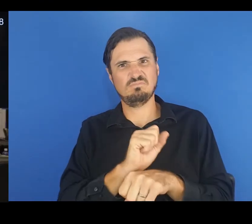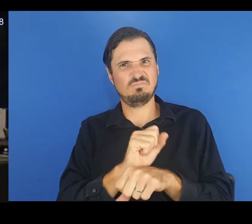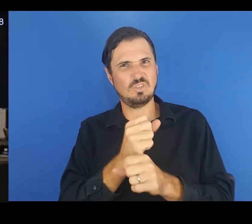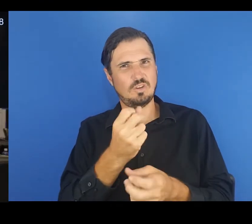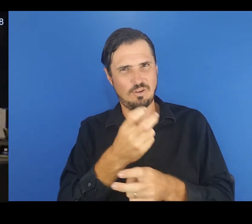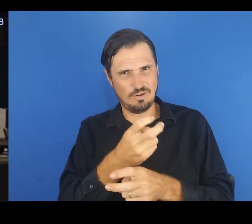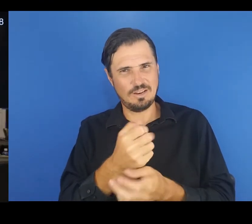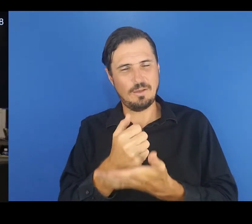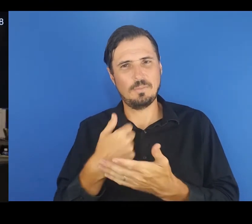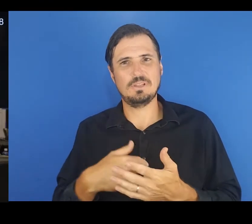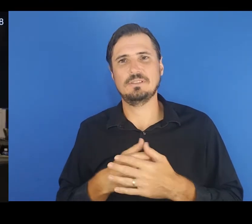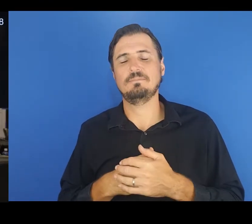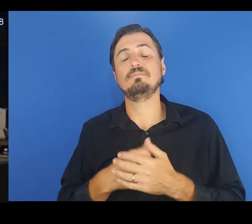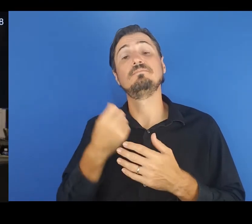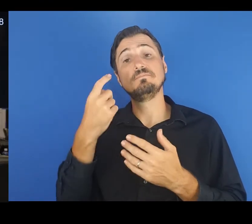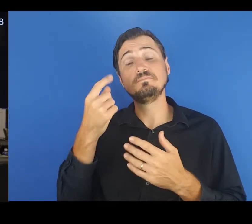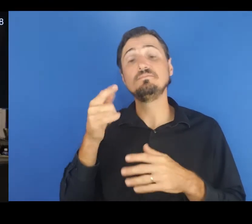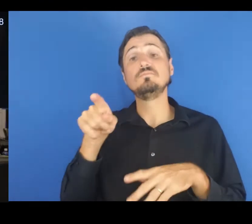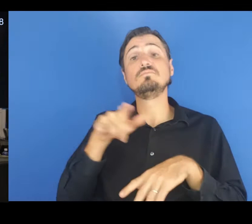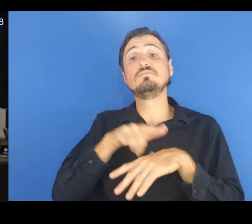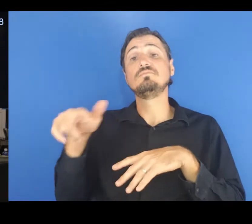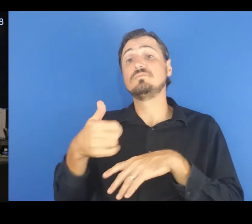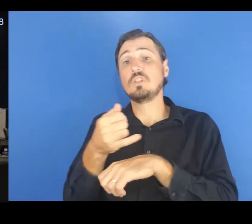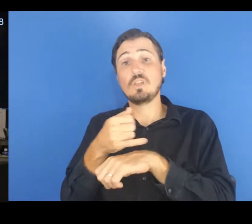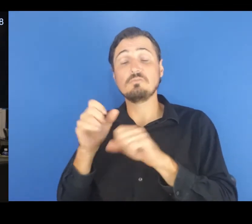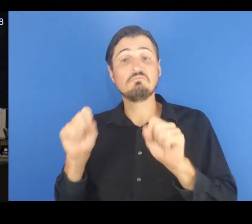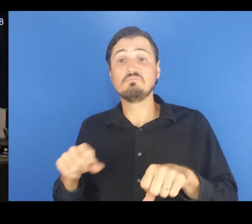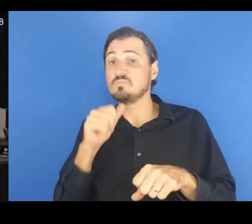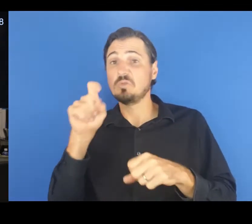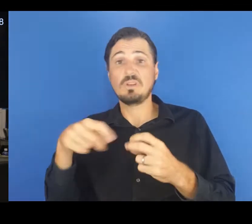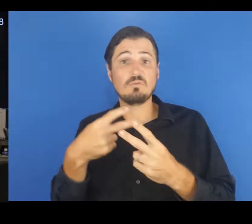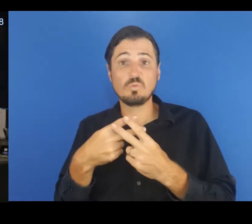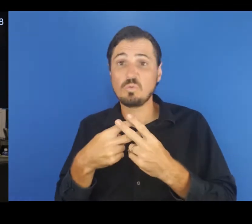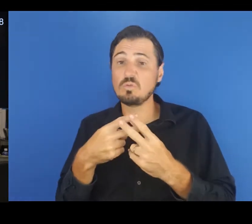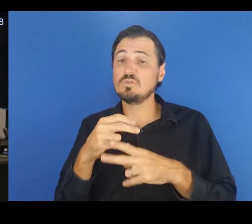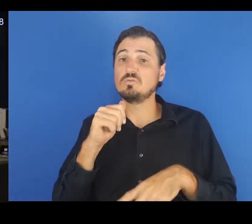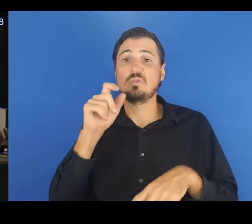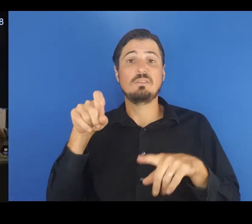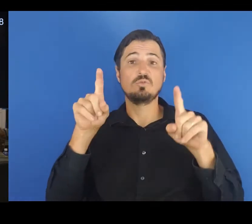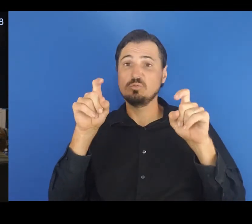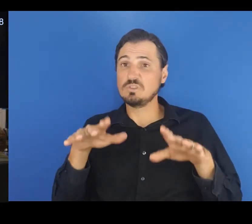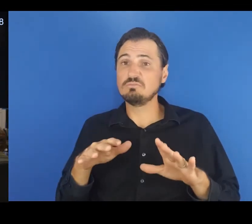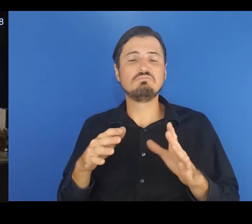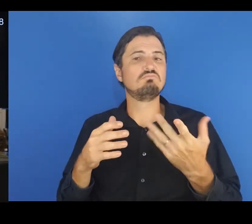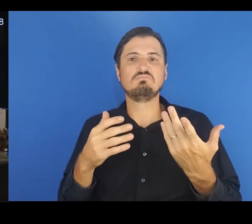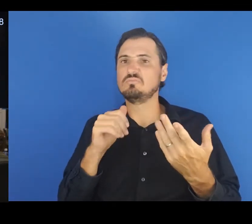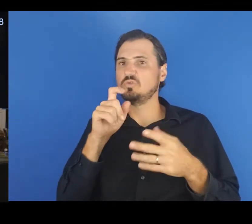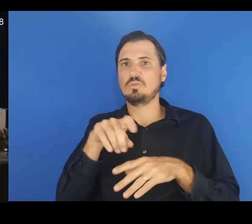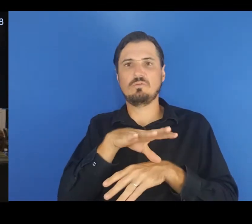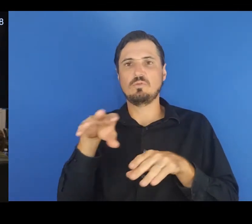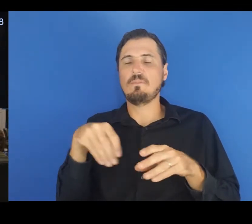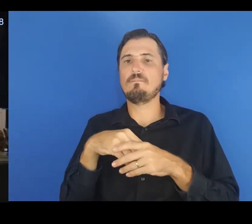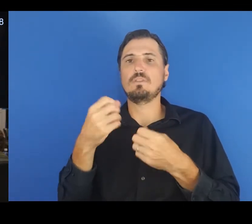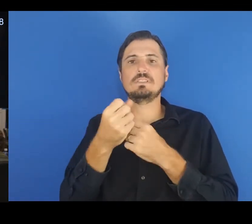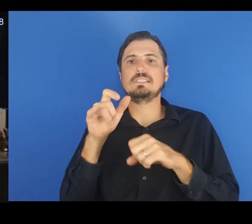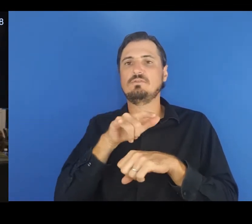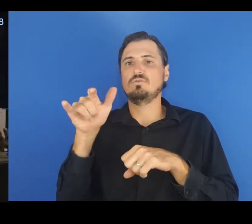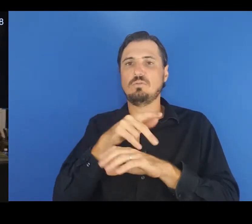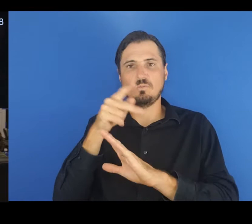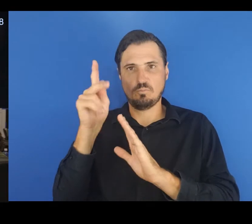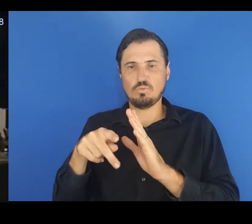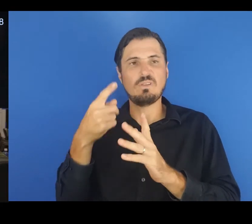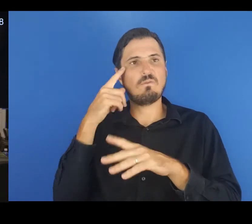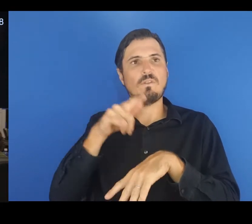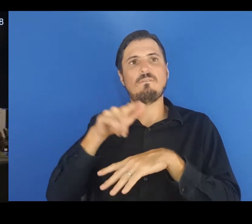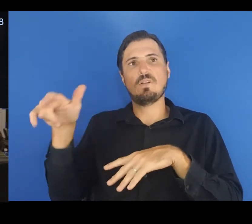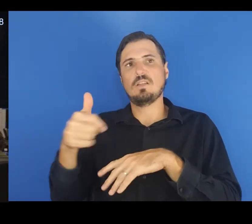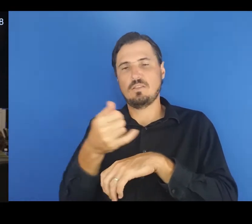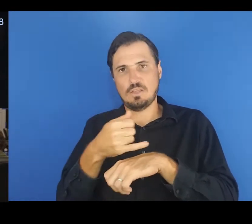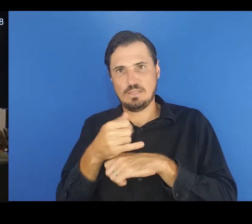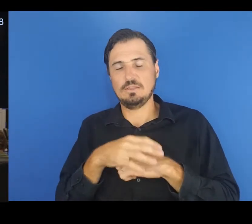The interisland travel quarantine has been lifted. Interisland travelers are no longer required to complete a Safe Travels profile to travel between islands.